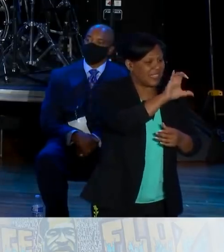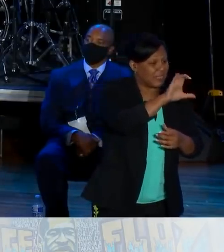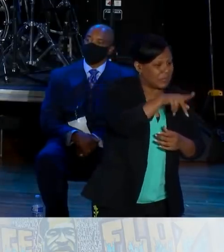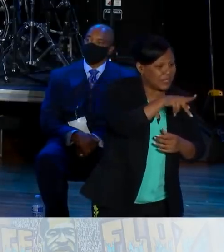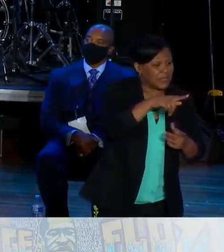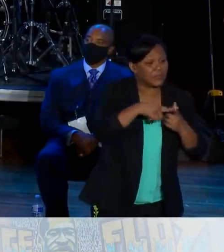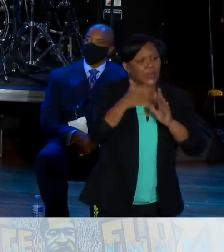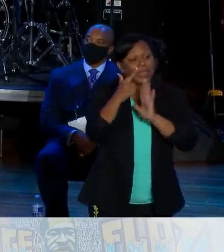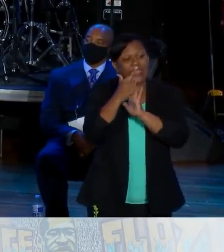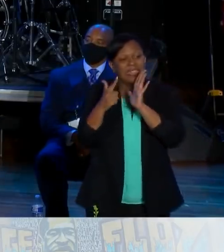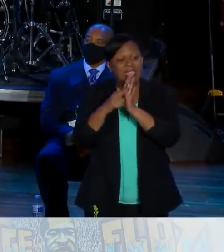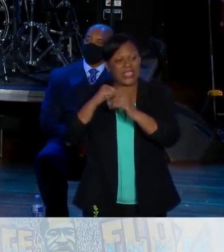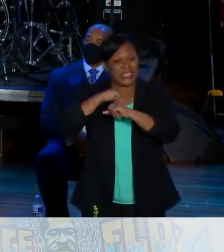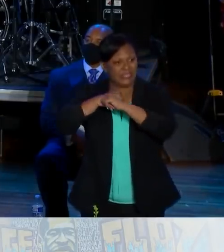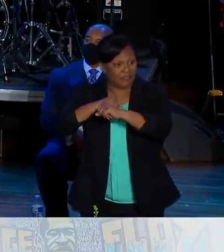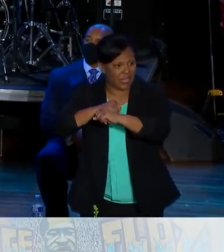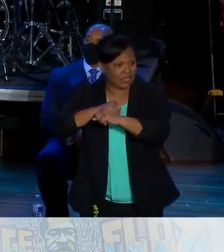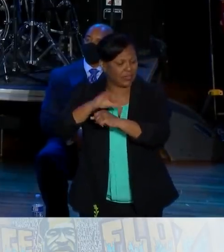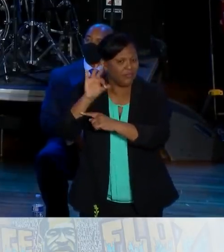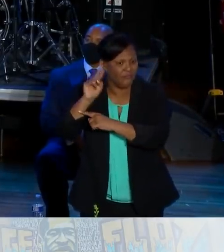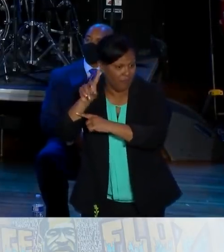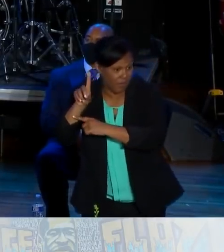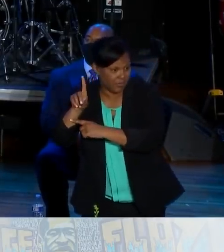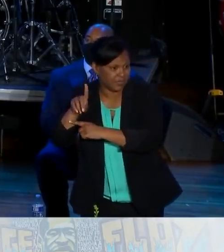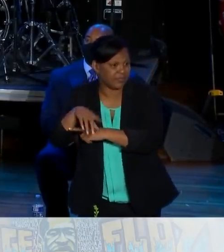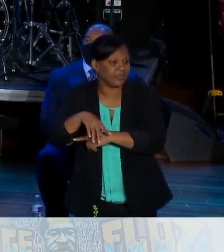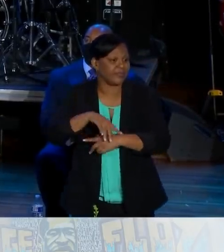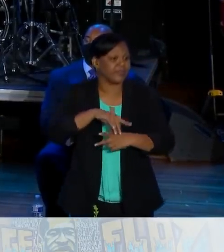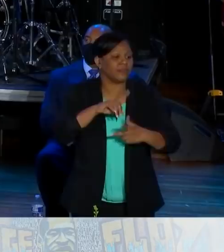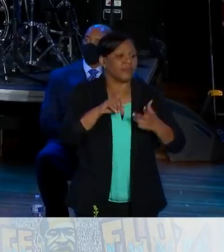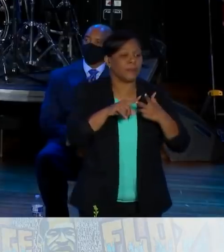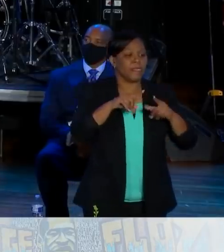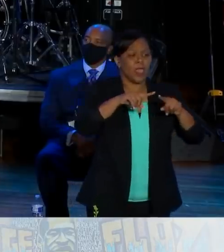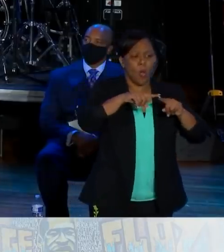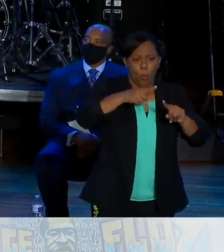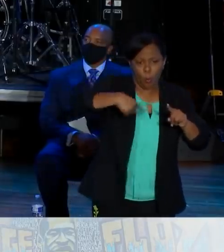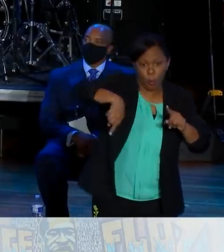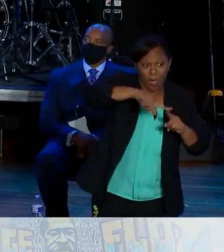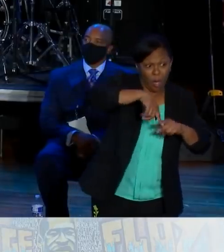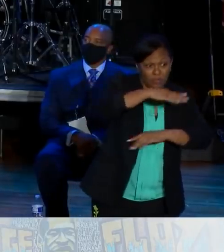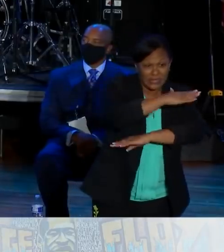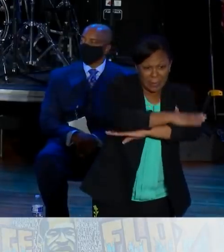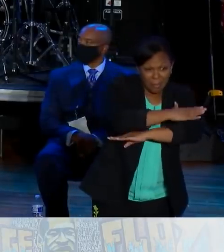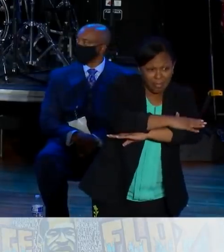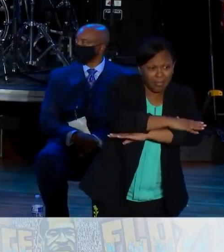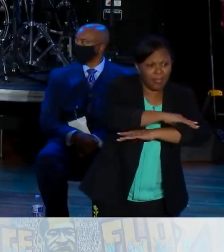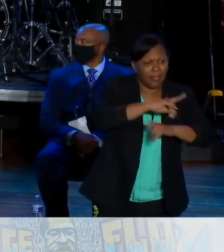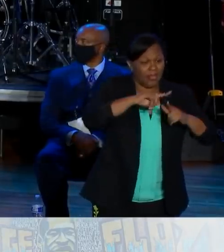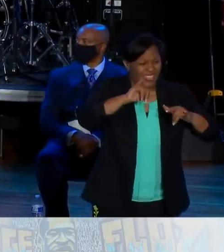OUR ORGANIZATIONS HAVE CALLED THIS A DAY OF MOURNING,